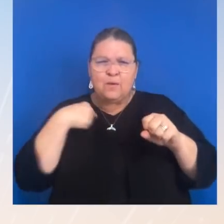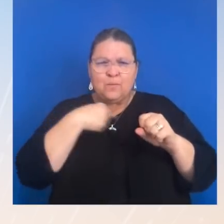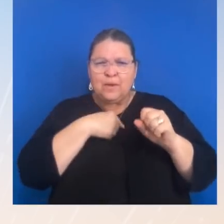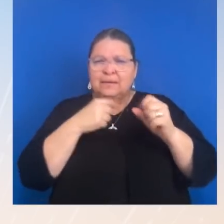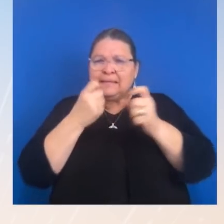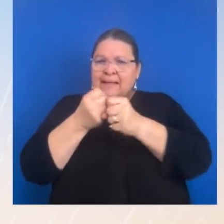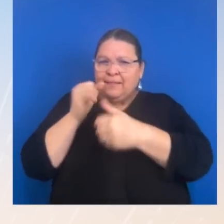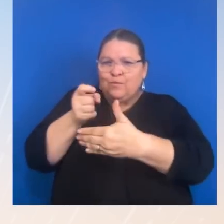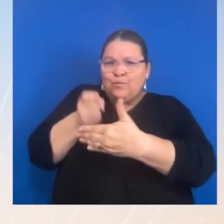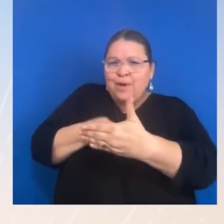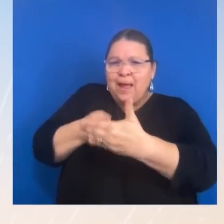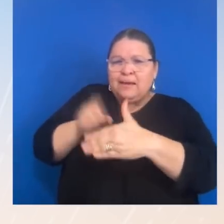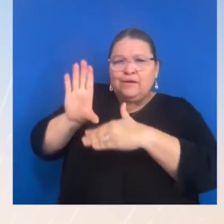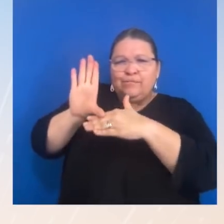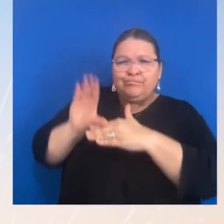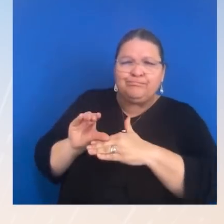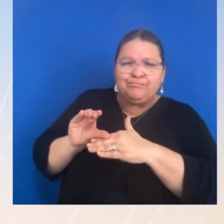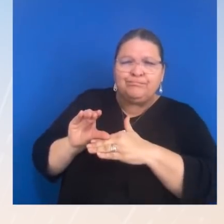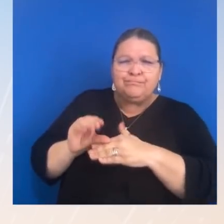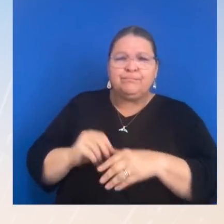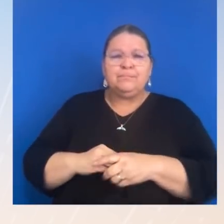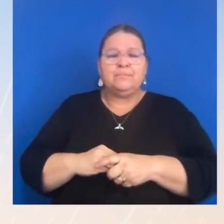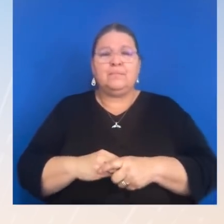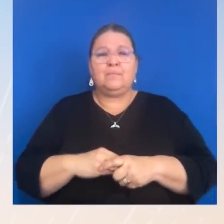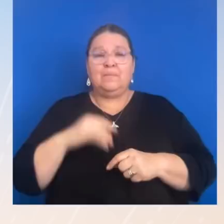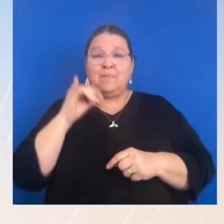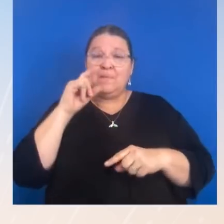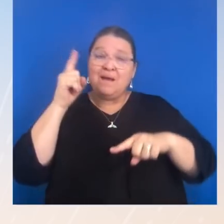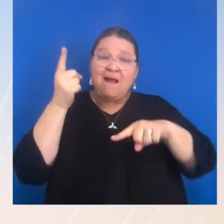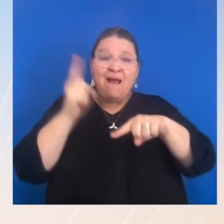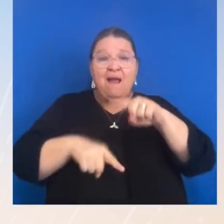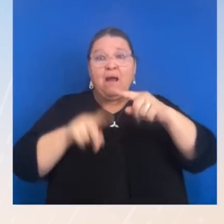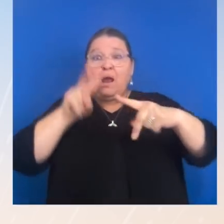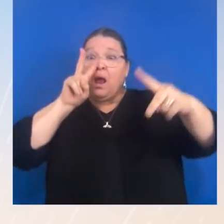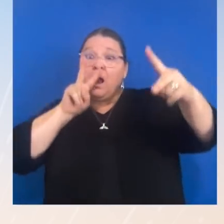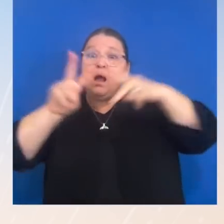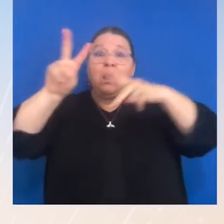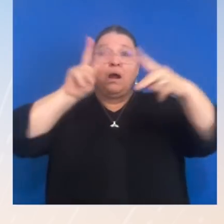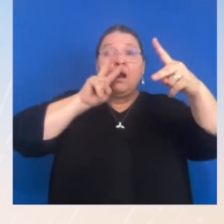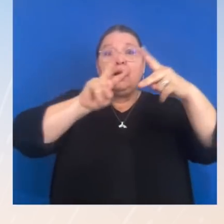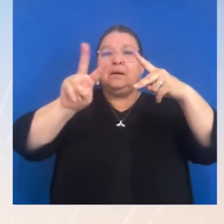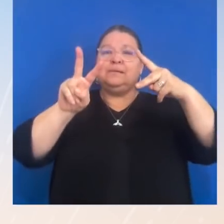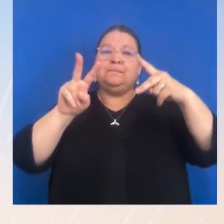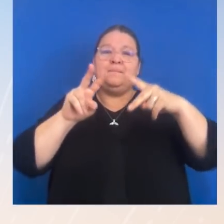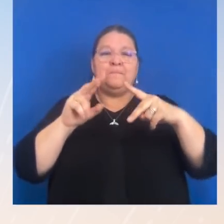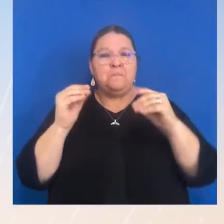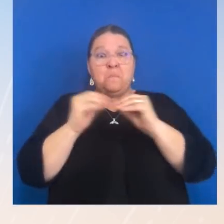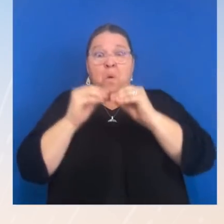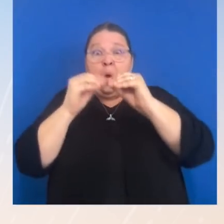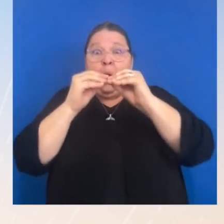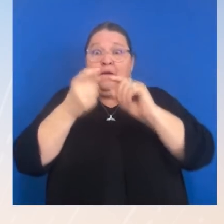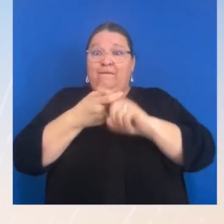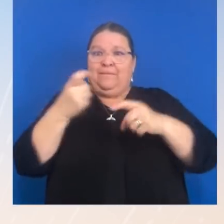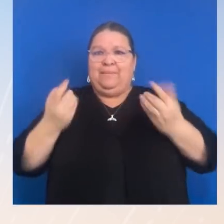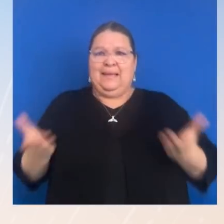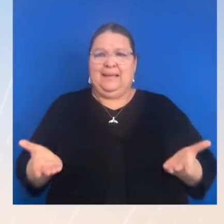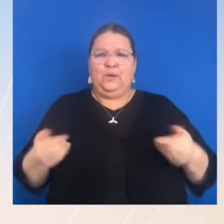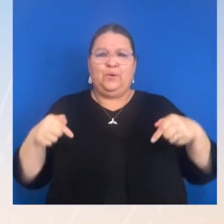new projections for you from here, other than to convey that, yes, it is accurate that the invasion by President Putin into Ukraine